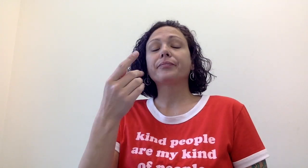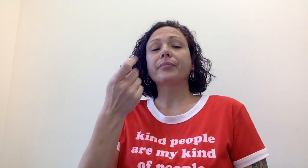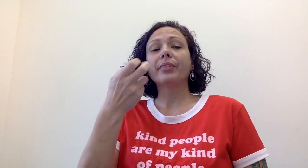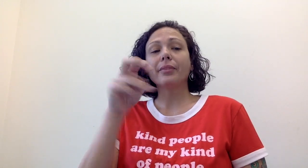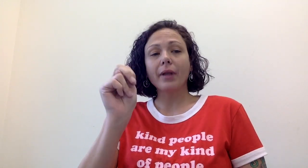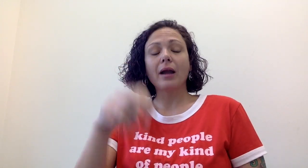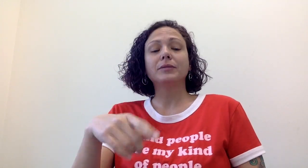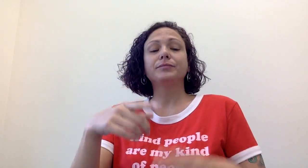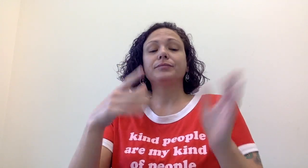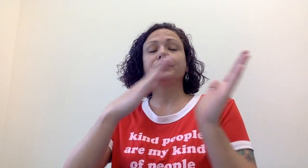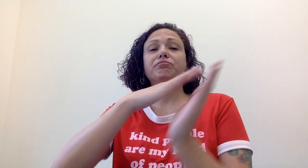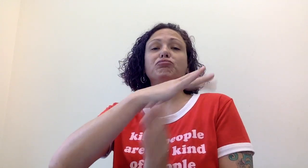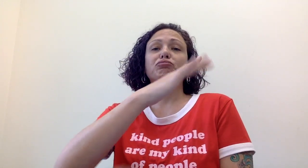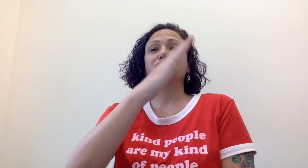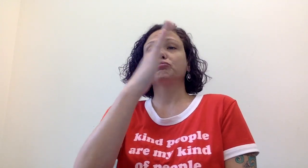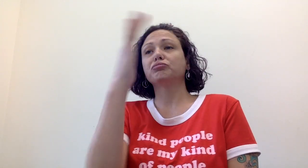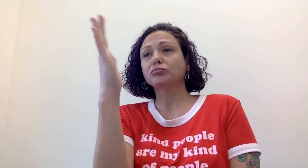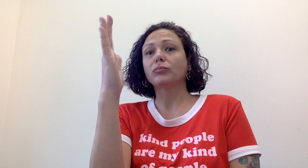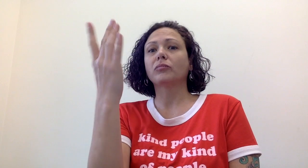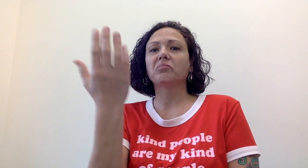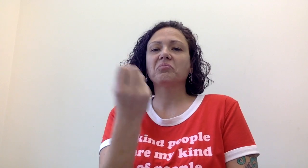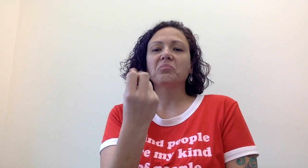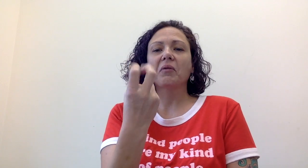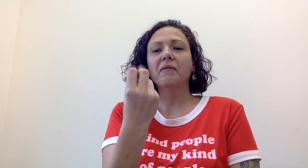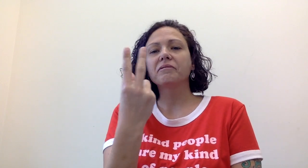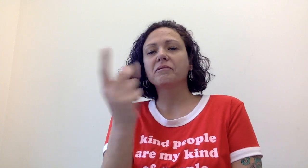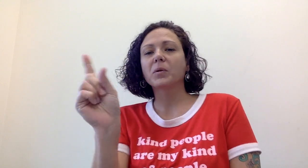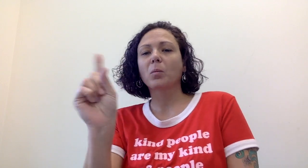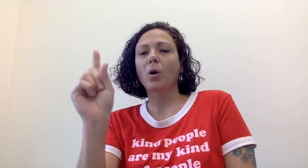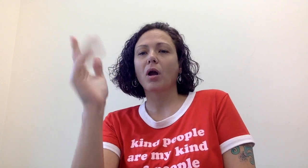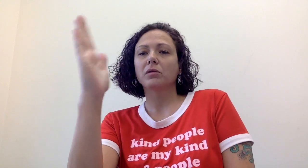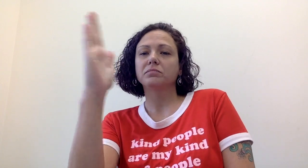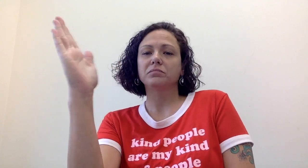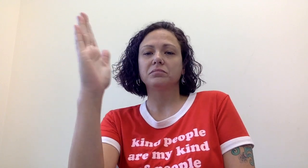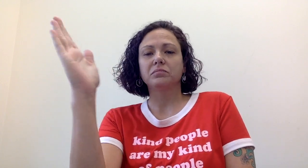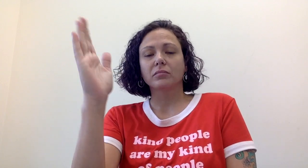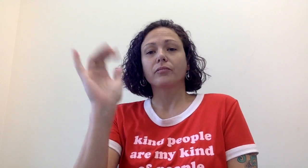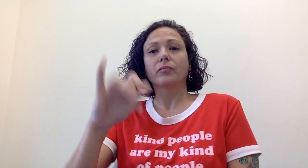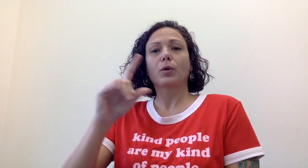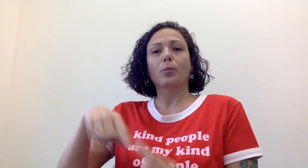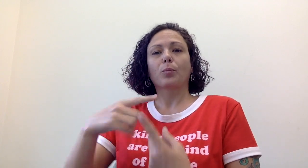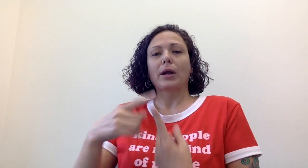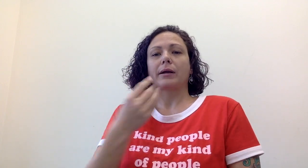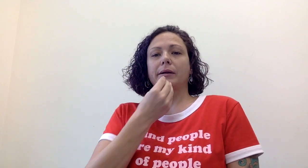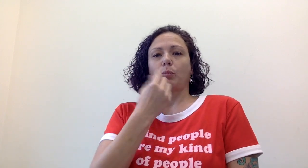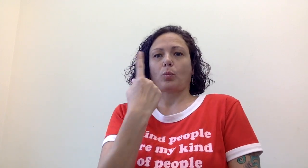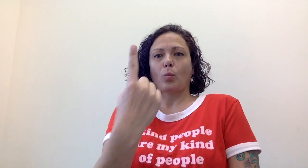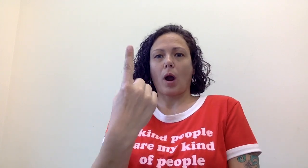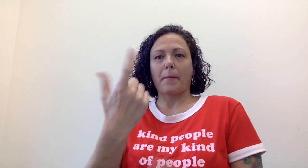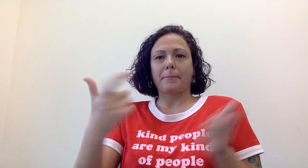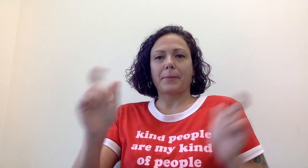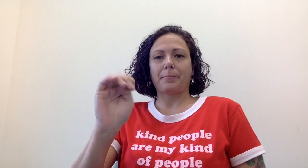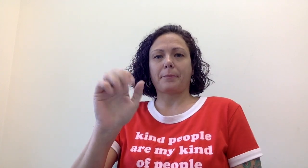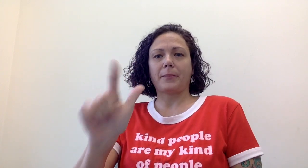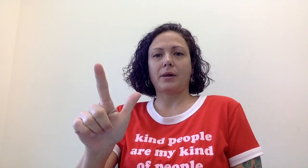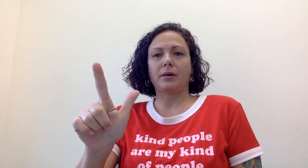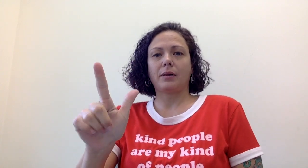Then, when it reaches 12-1 pm, that's when you eat one BIG meal of the day.